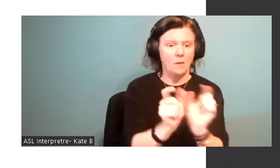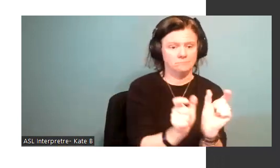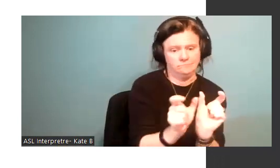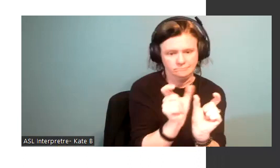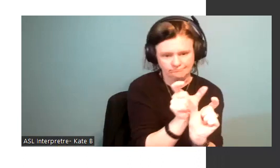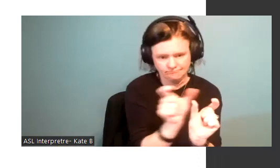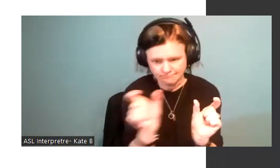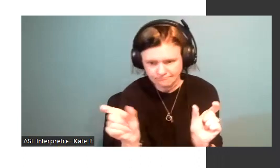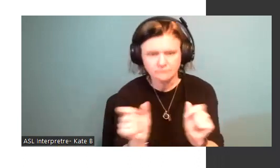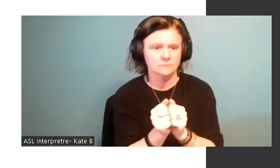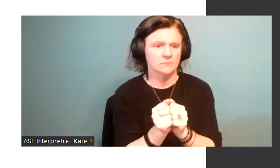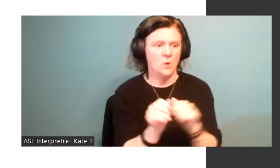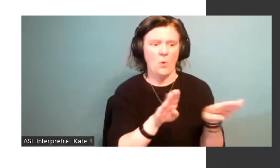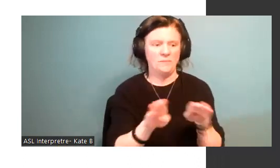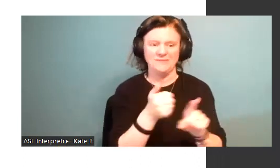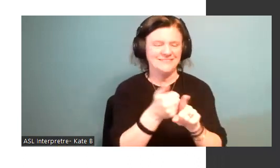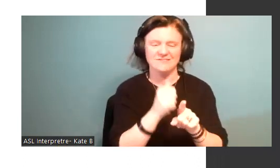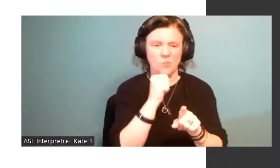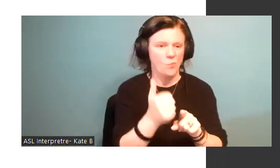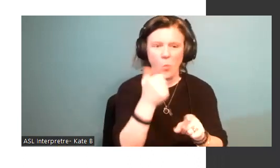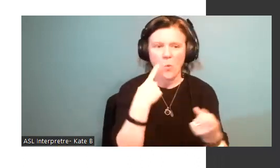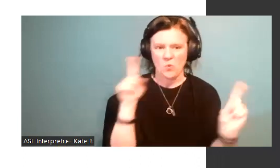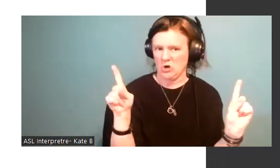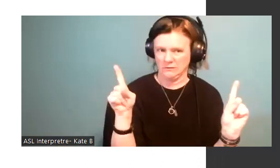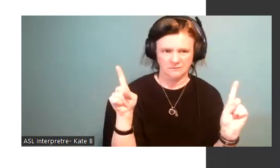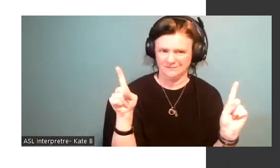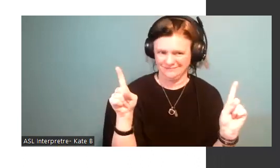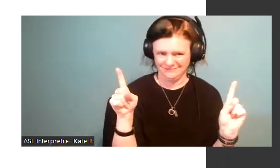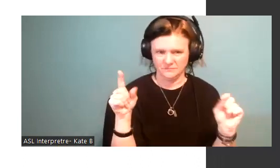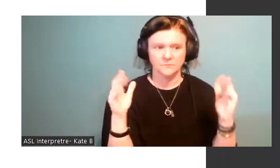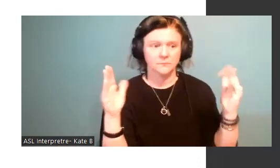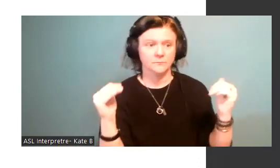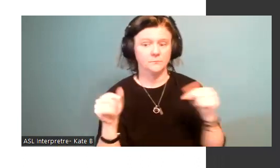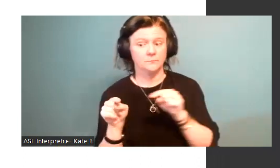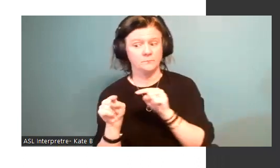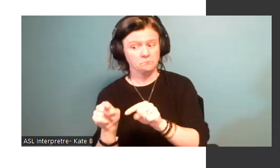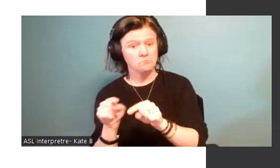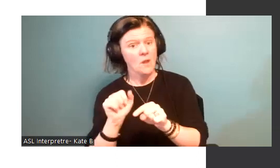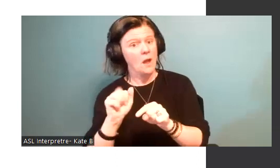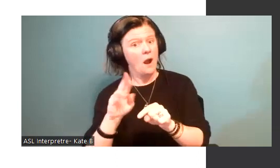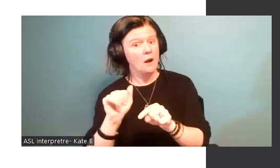when you have existing HTML content, such as a